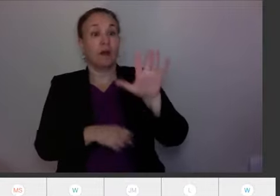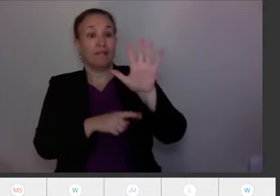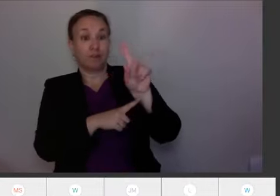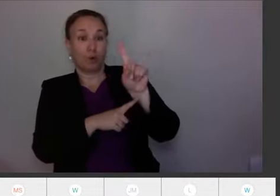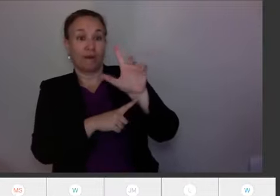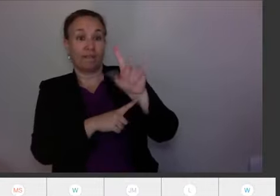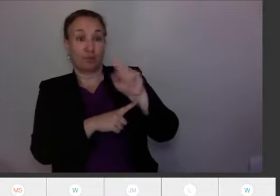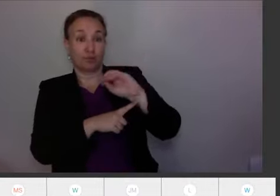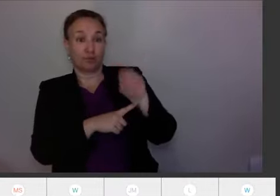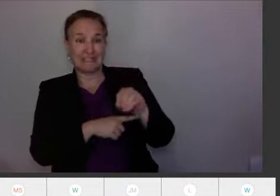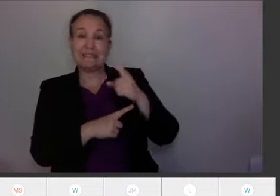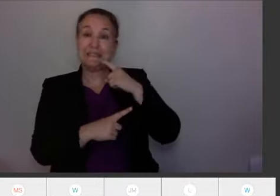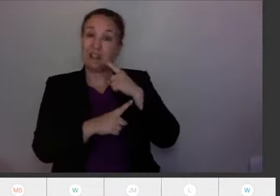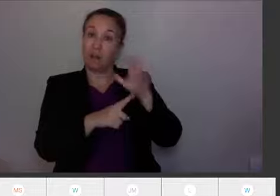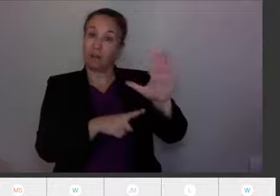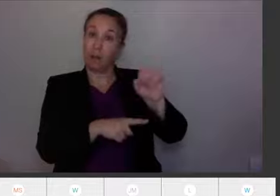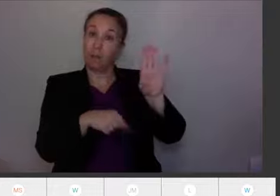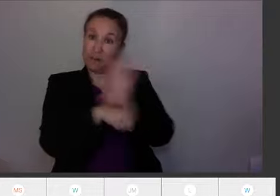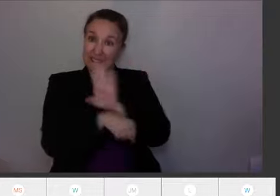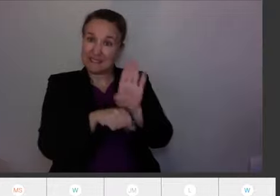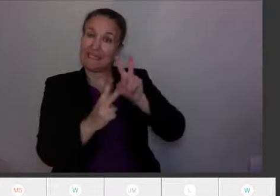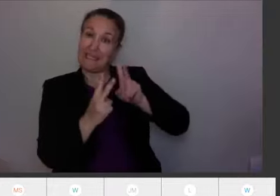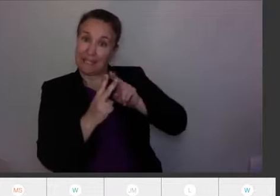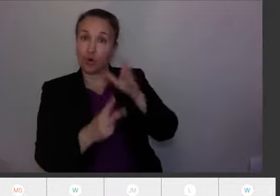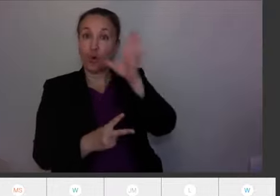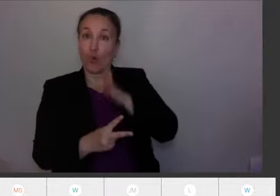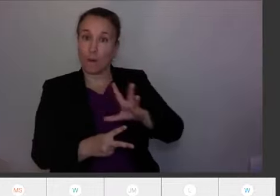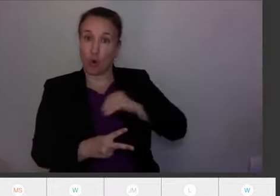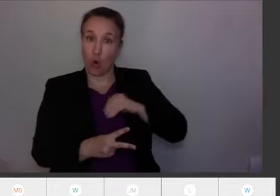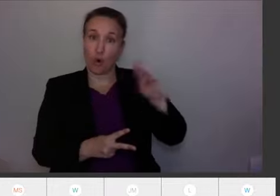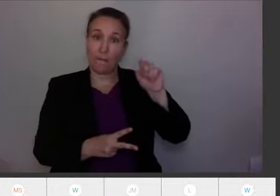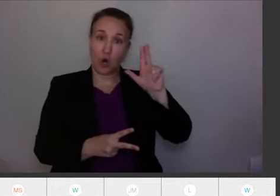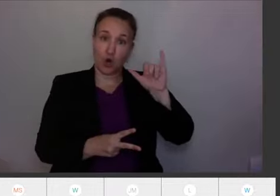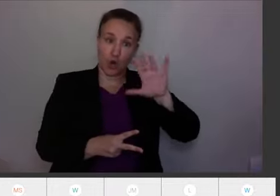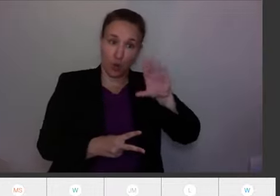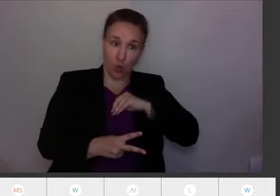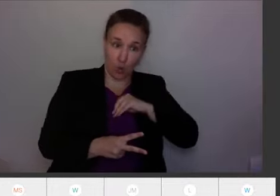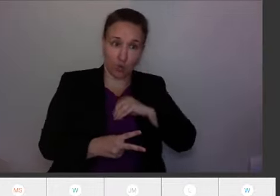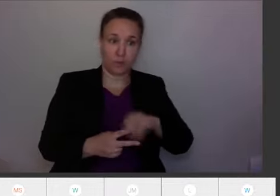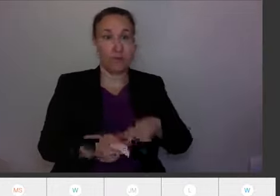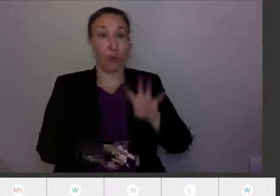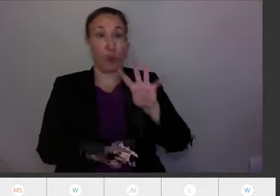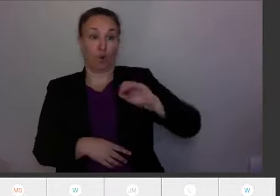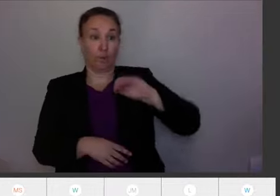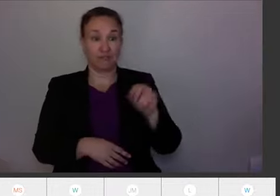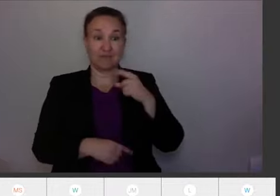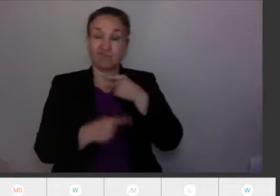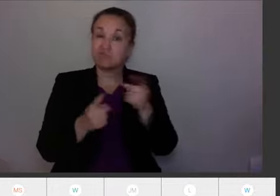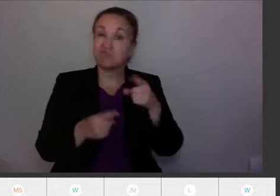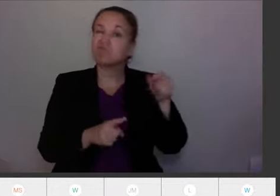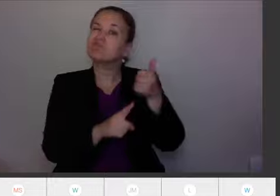a minority or women-owned business and four percent of the applicants indicated they are a veteran-owned business